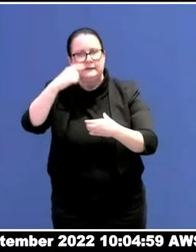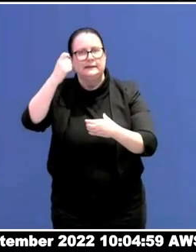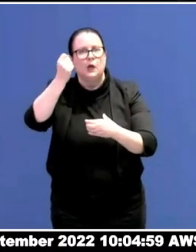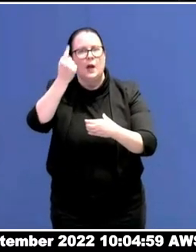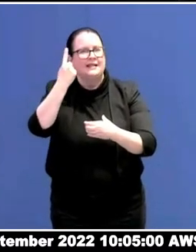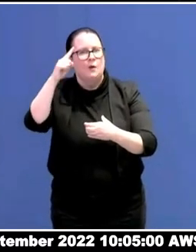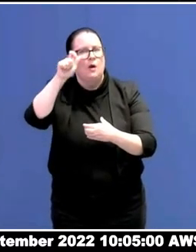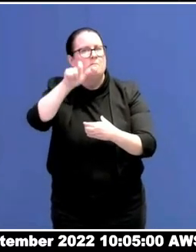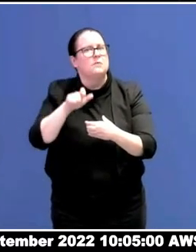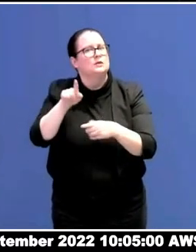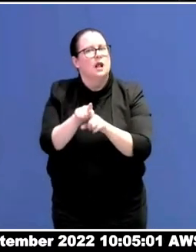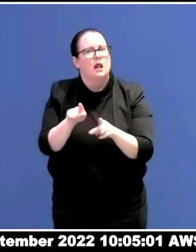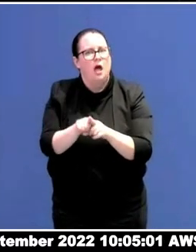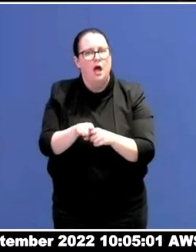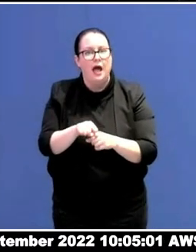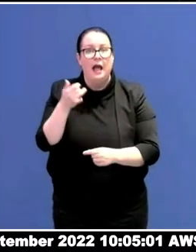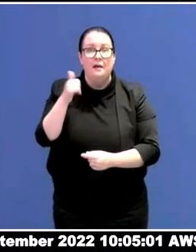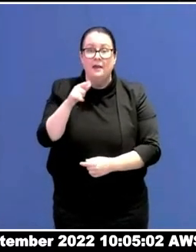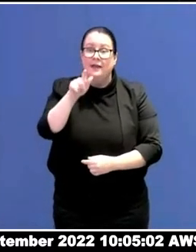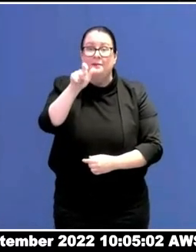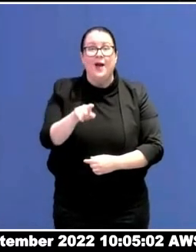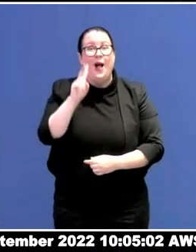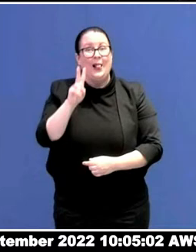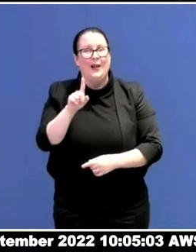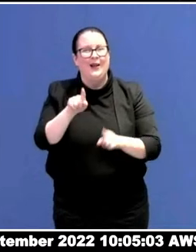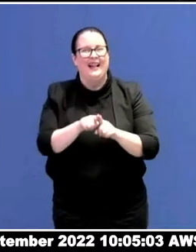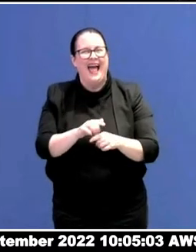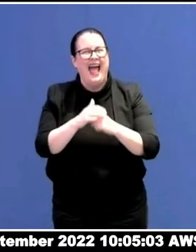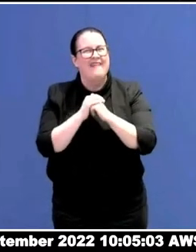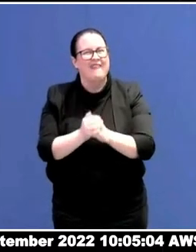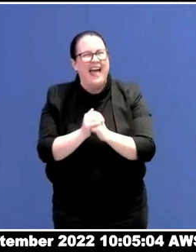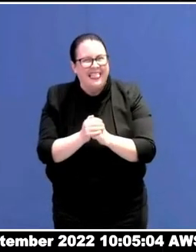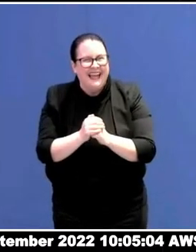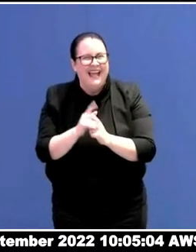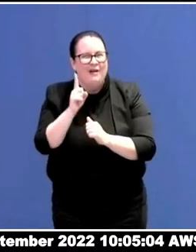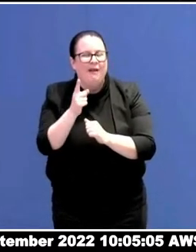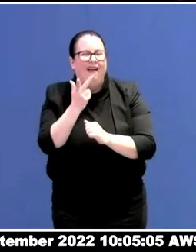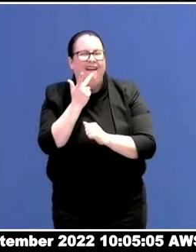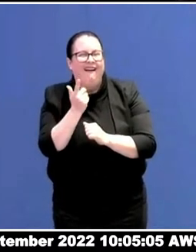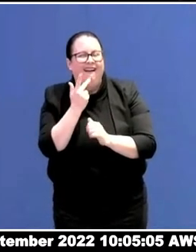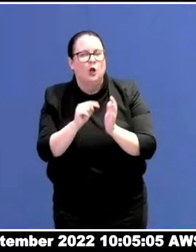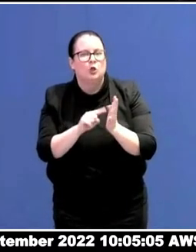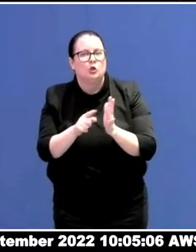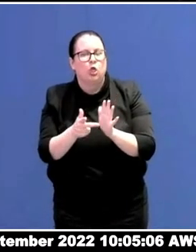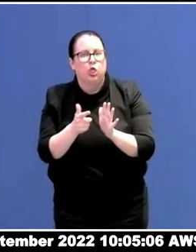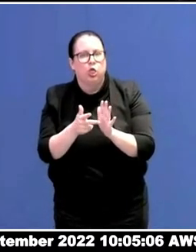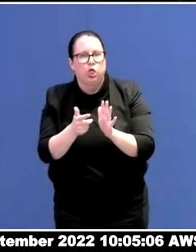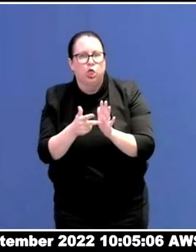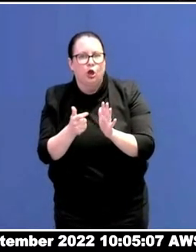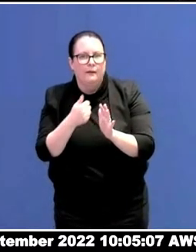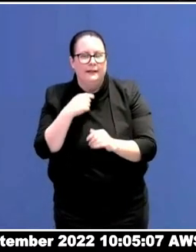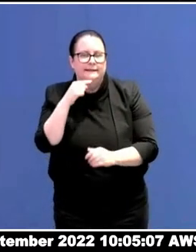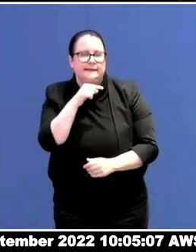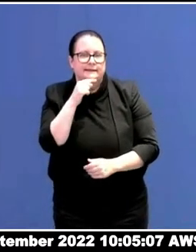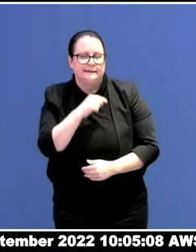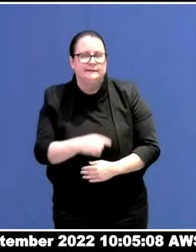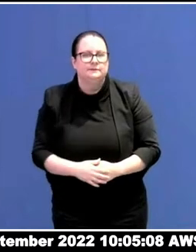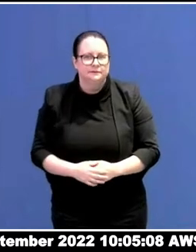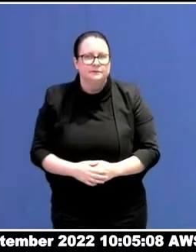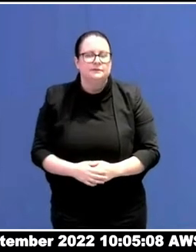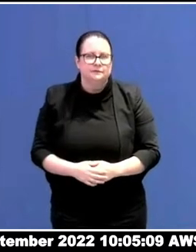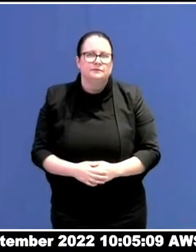friendly, were to benefit themselves and take advantage of Aaron in whatever way that